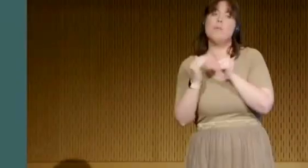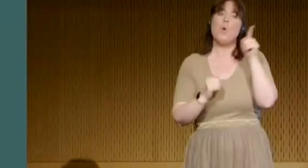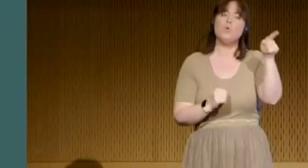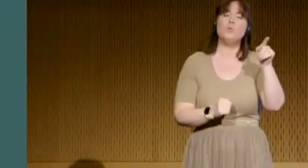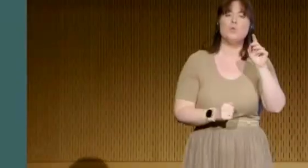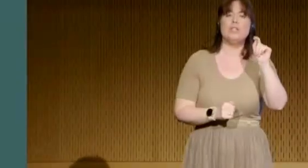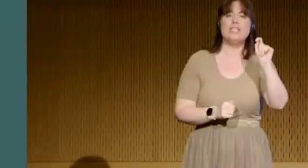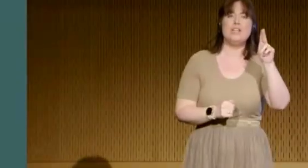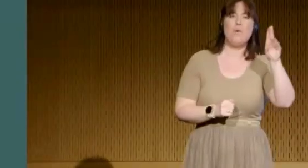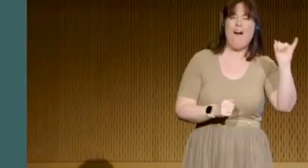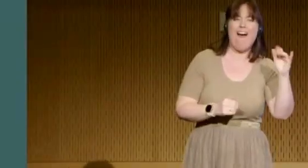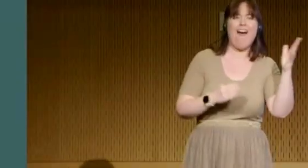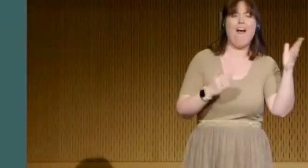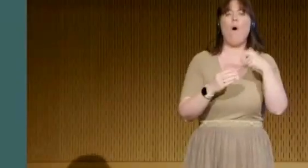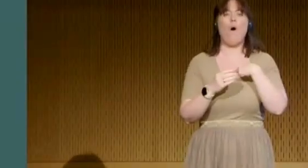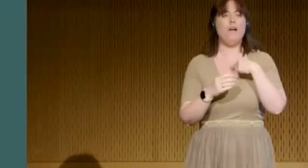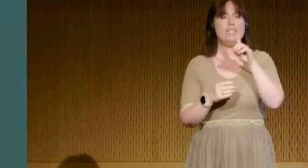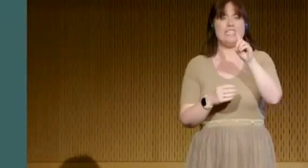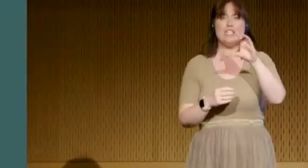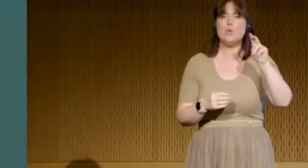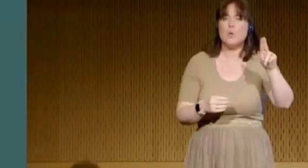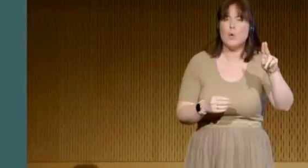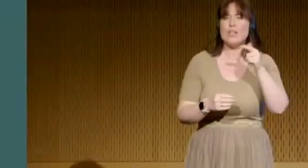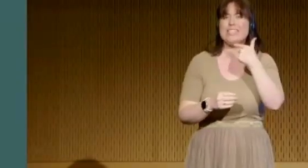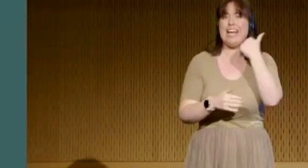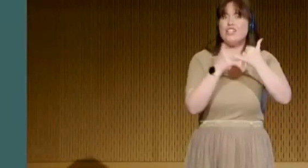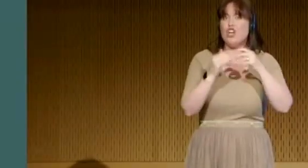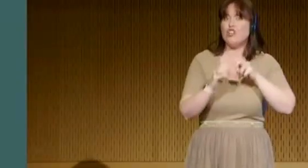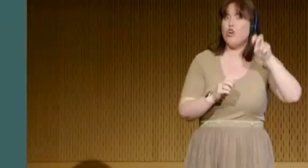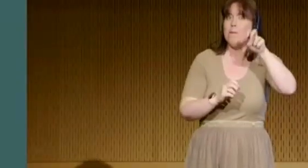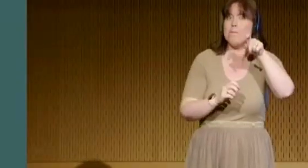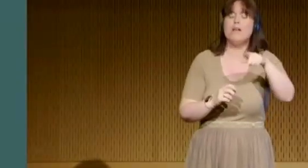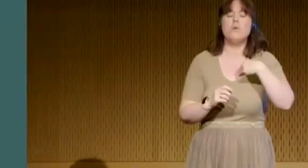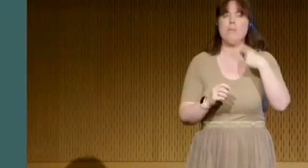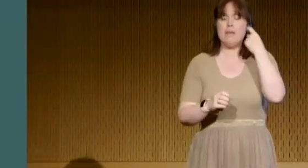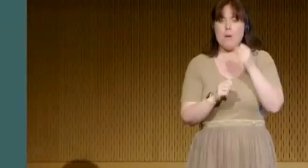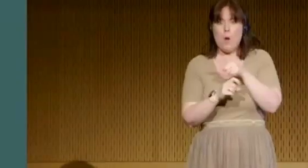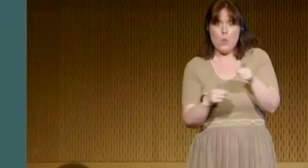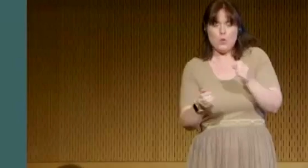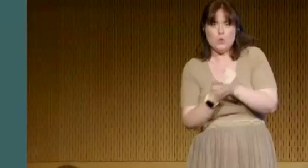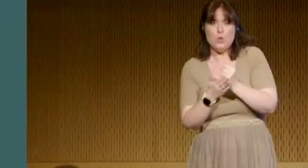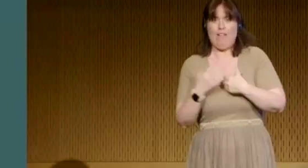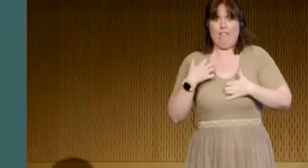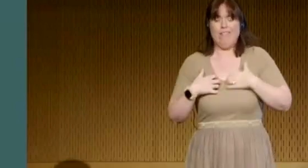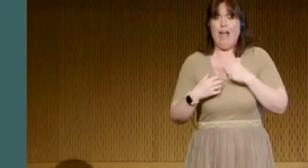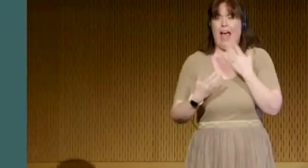UCD or DCU. So I thought about okay, how can we engage these students with what we're doing? So